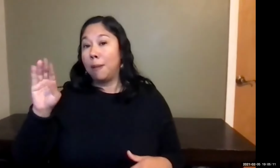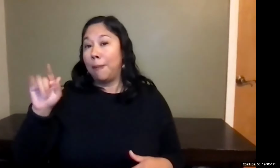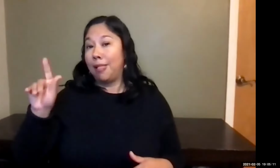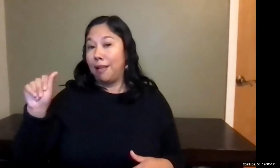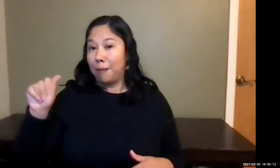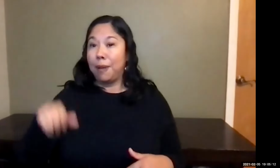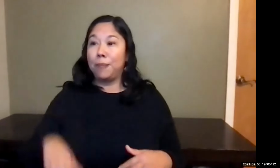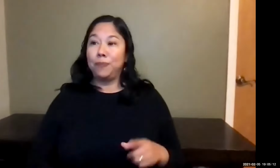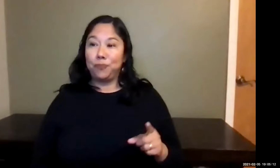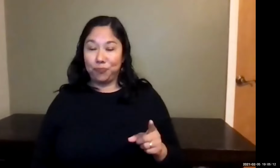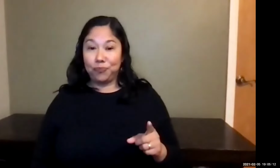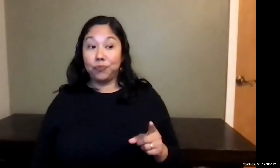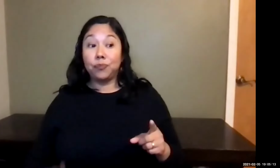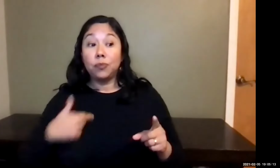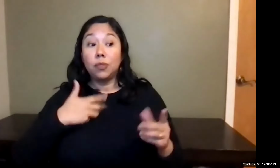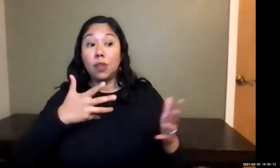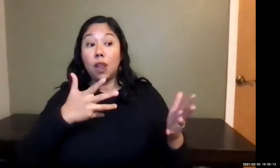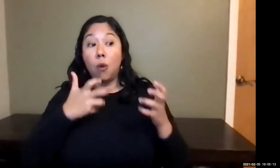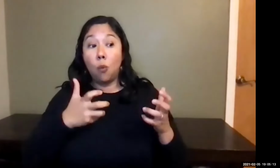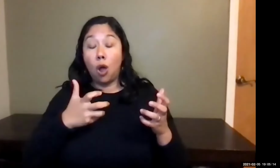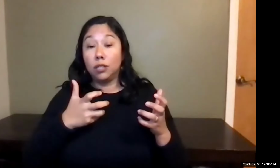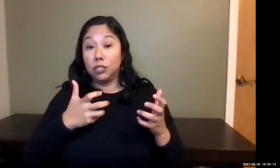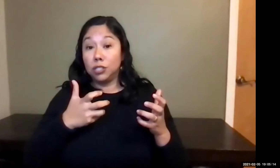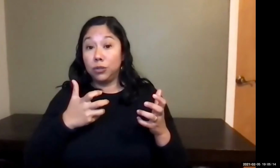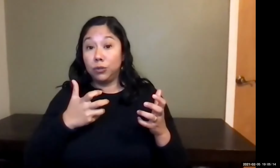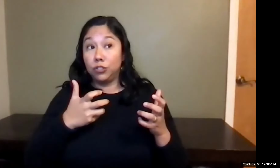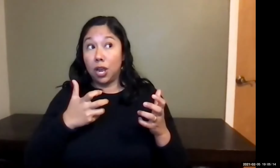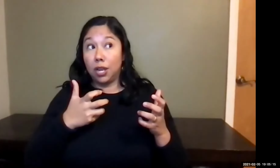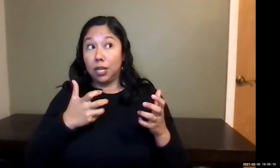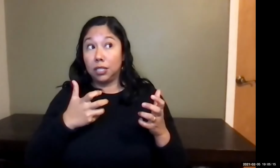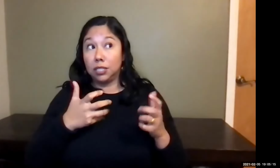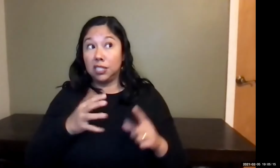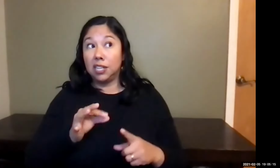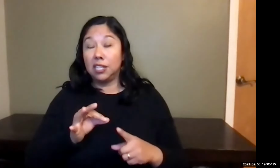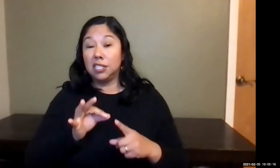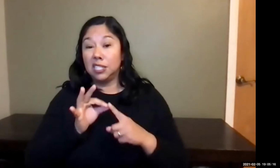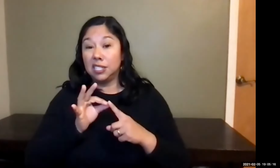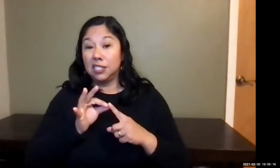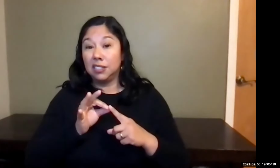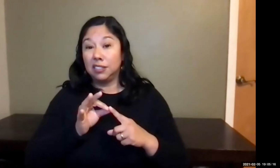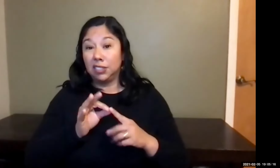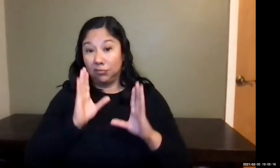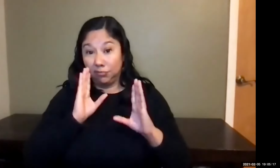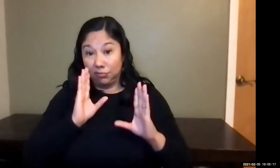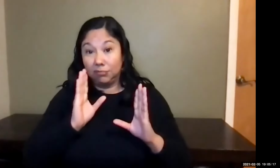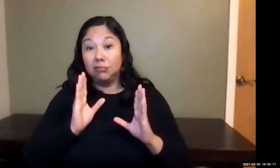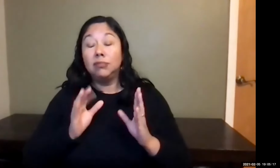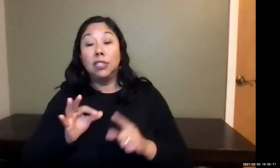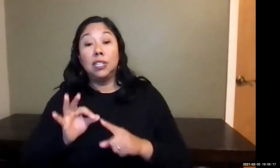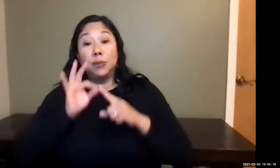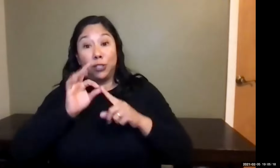I also want to bring your attention, especially those who are logged into Zoom, you can turn